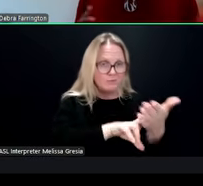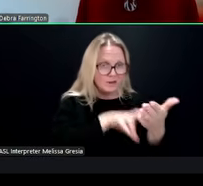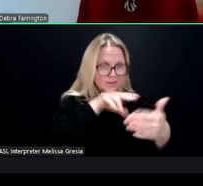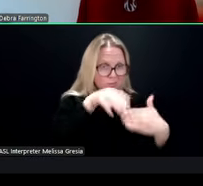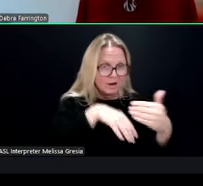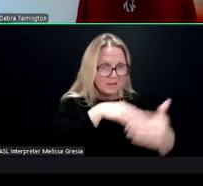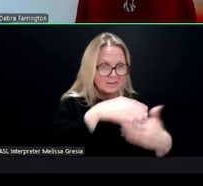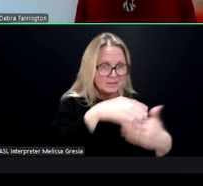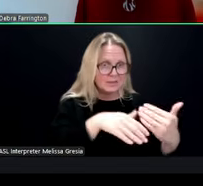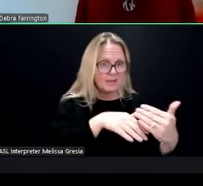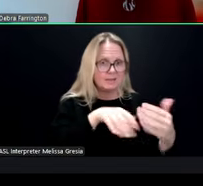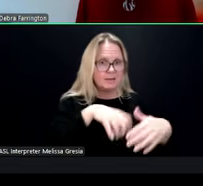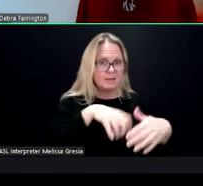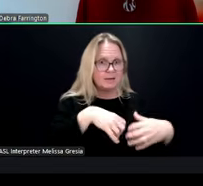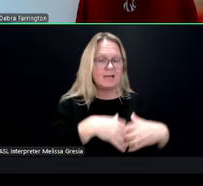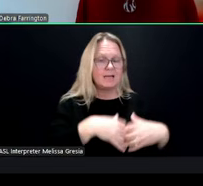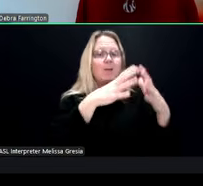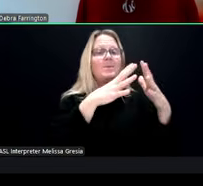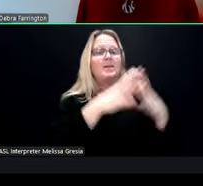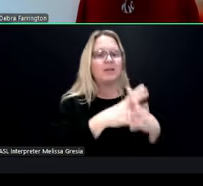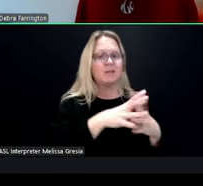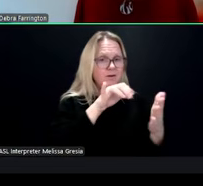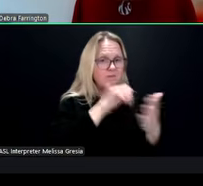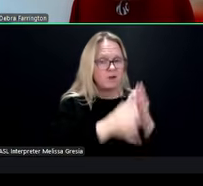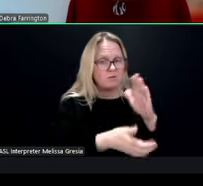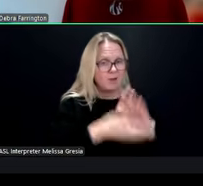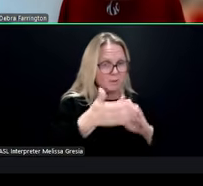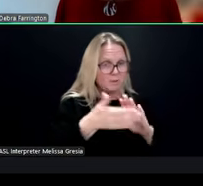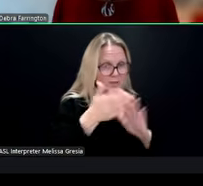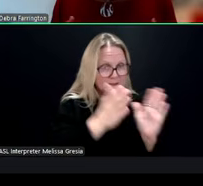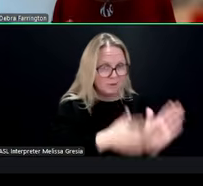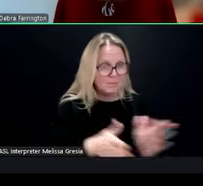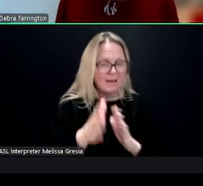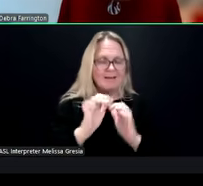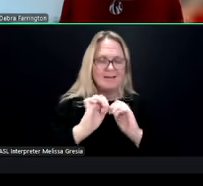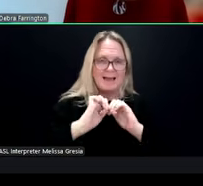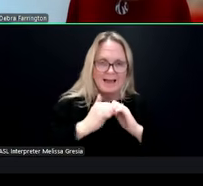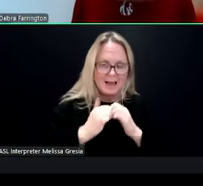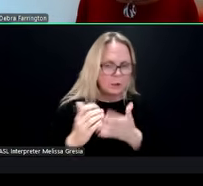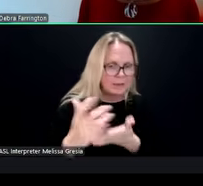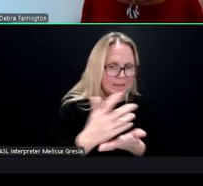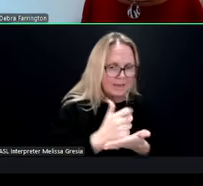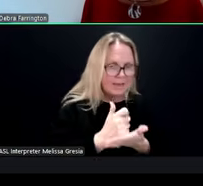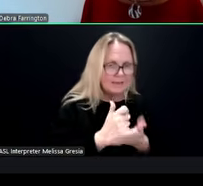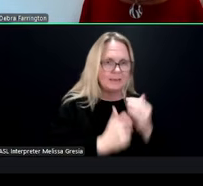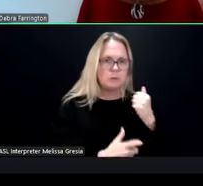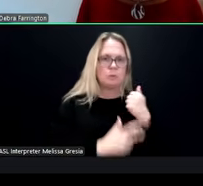the implementation of those operational plans, how they collect and store data,